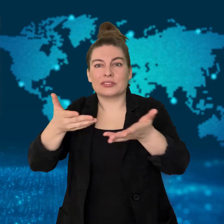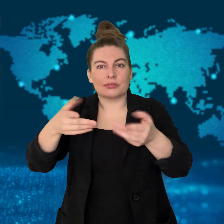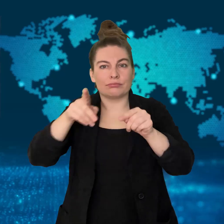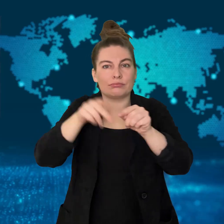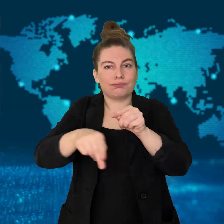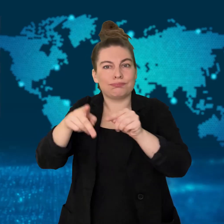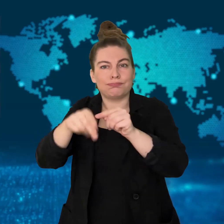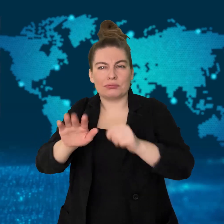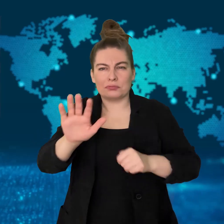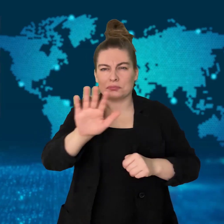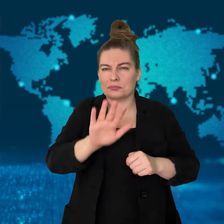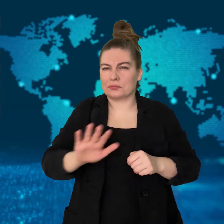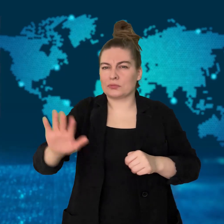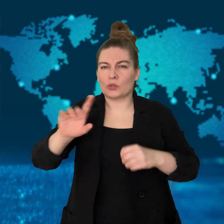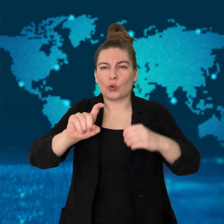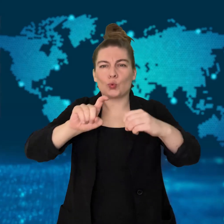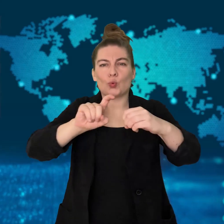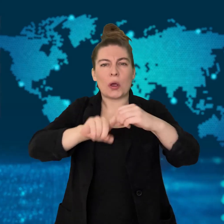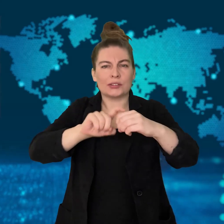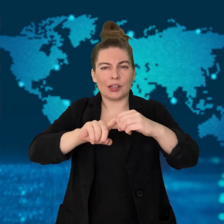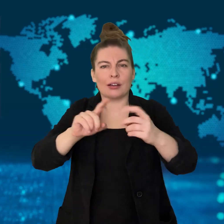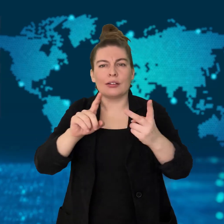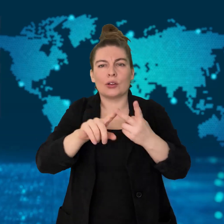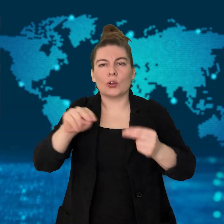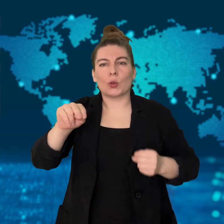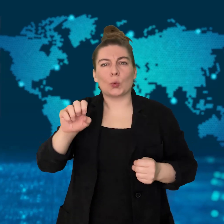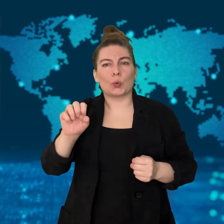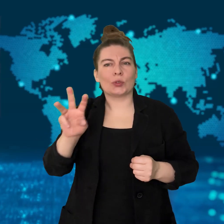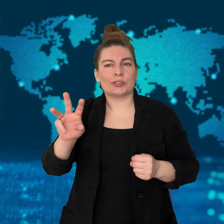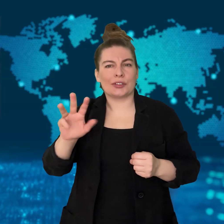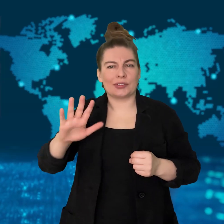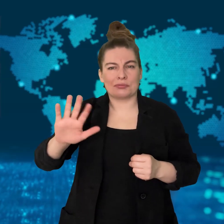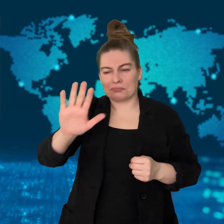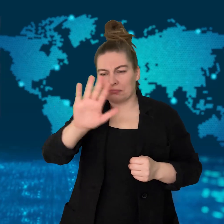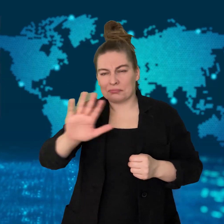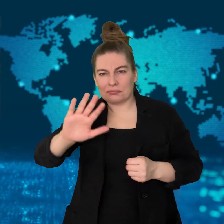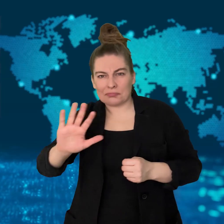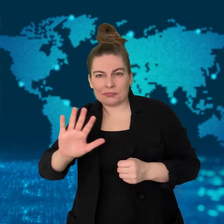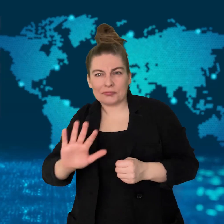Food markets closed as well.